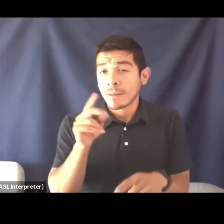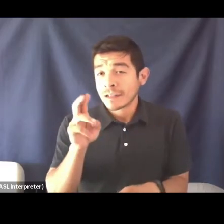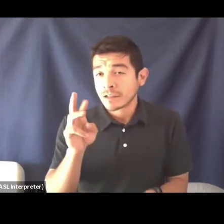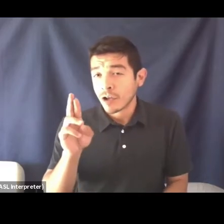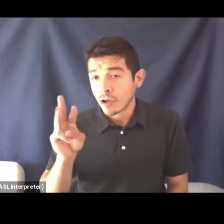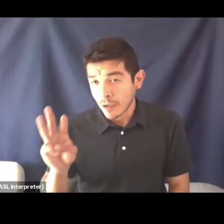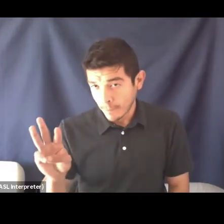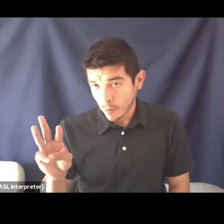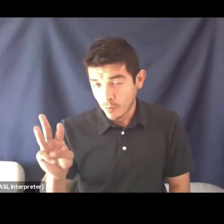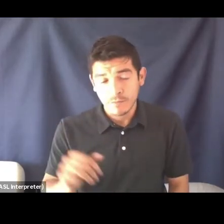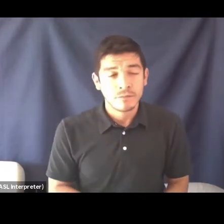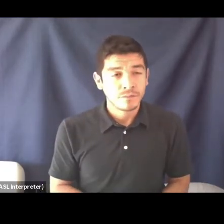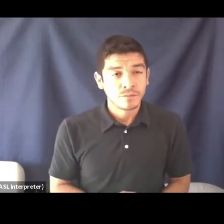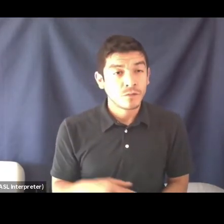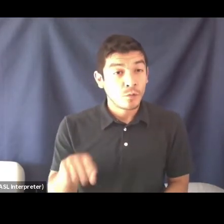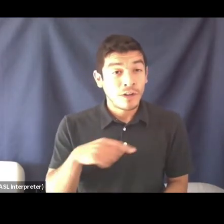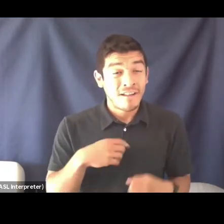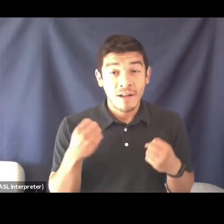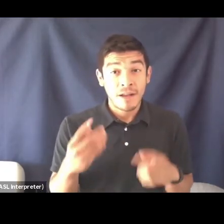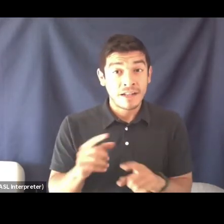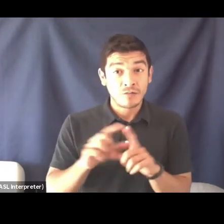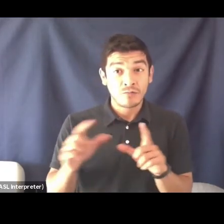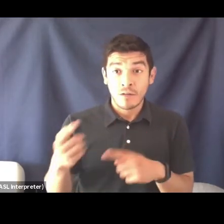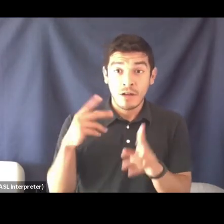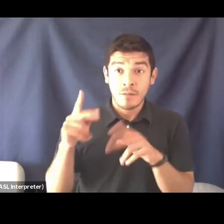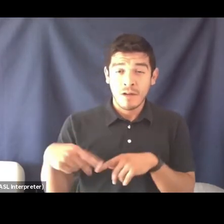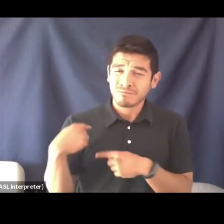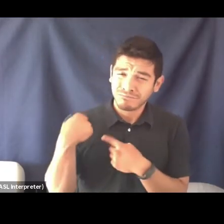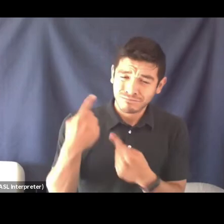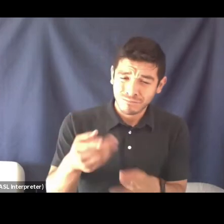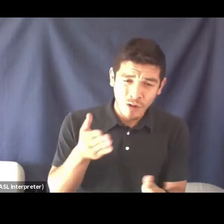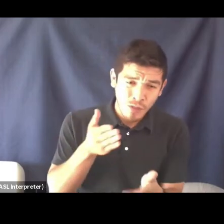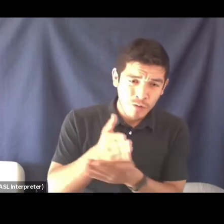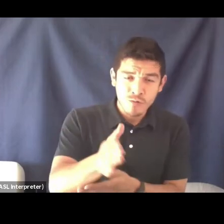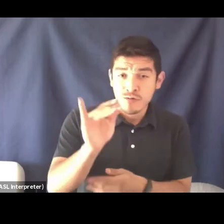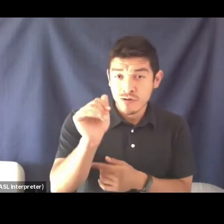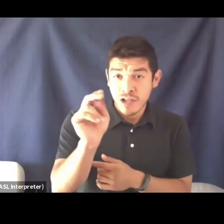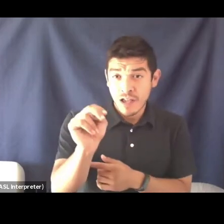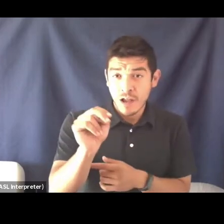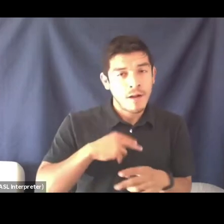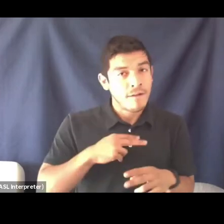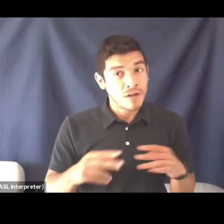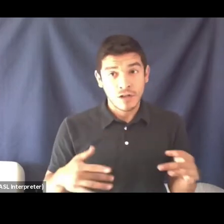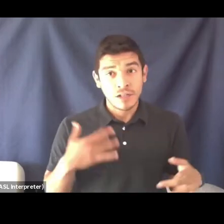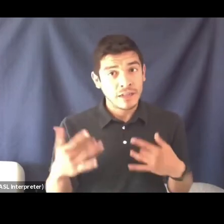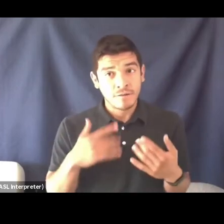We have many screenings coming up all the way through the end of January. Which we're really excited for. We're gonna take a little break